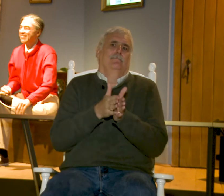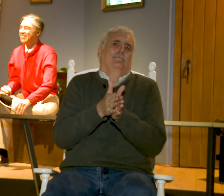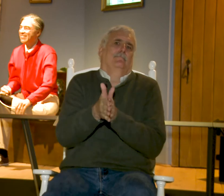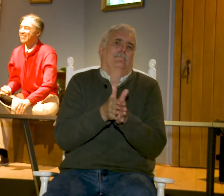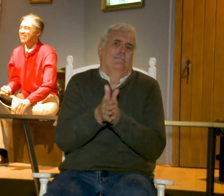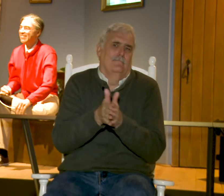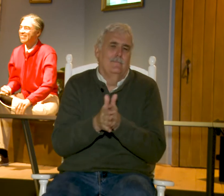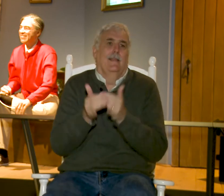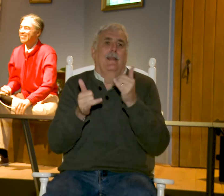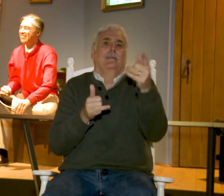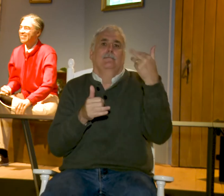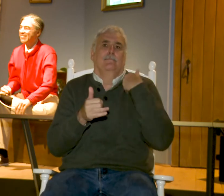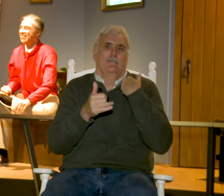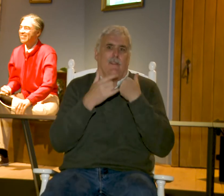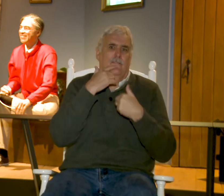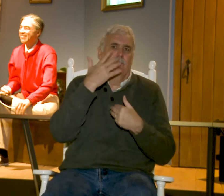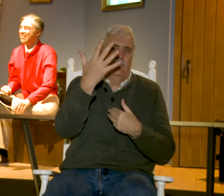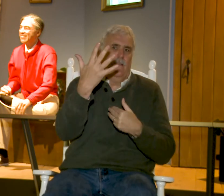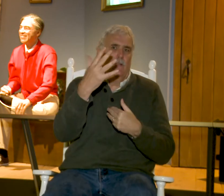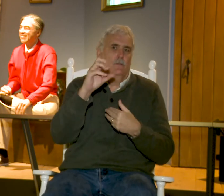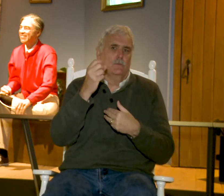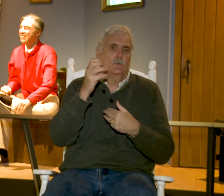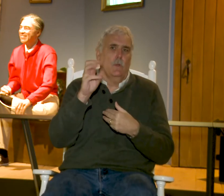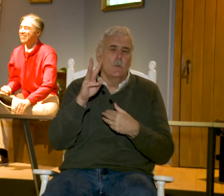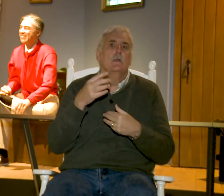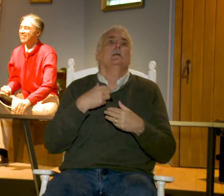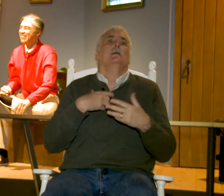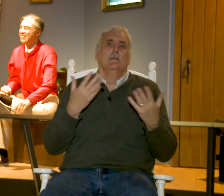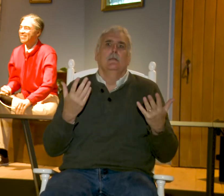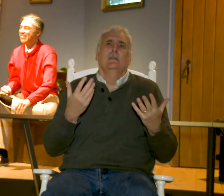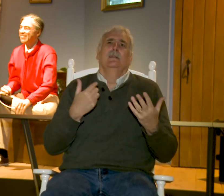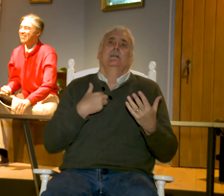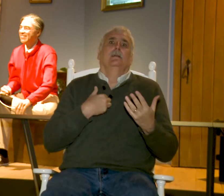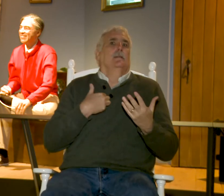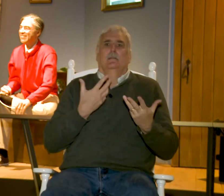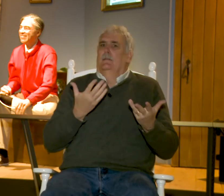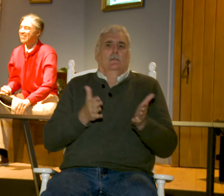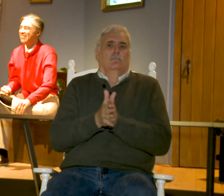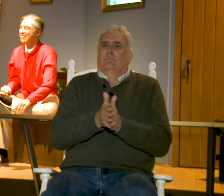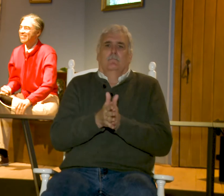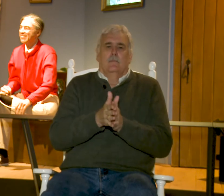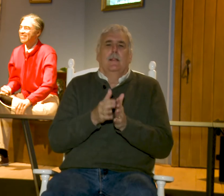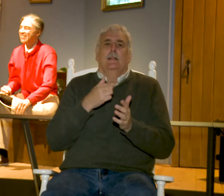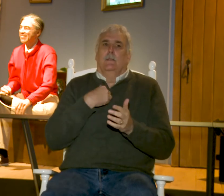Now we are enthusiastic about creating five shows. I'm ready to begin!